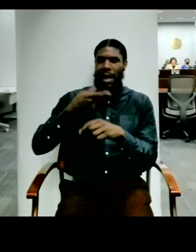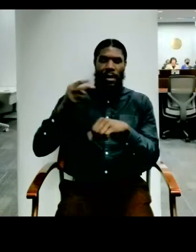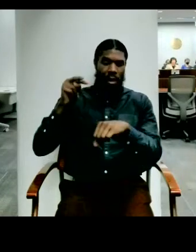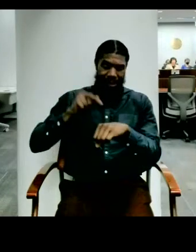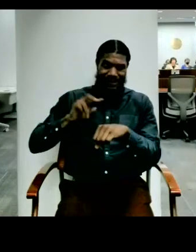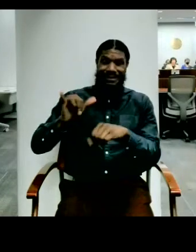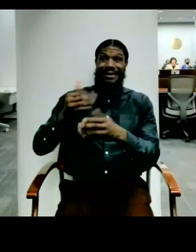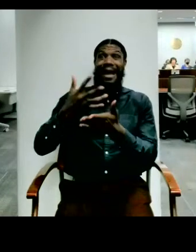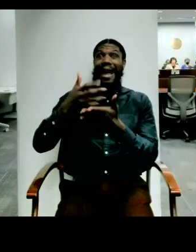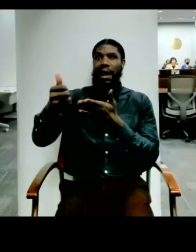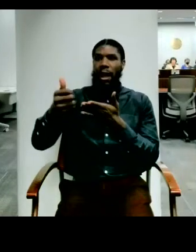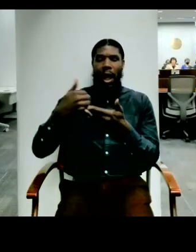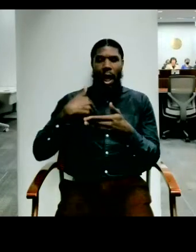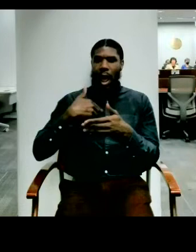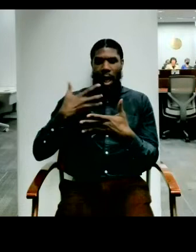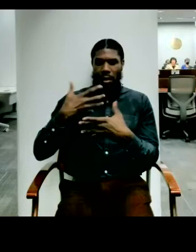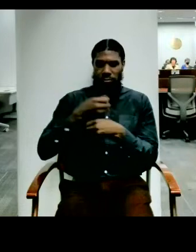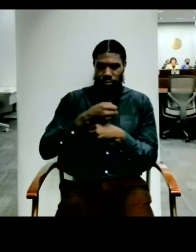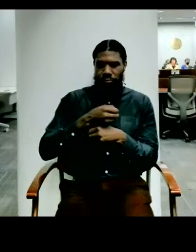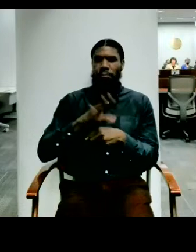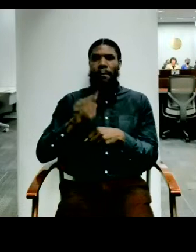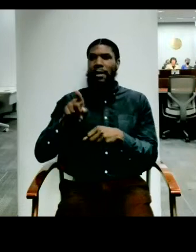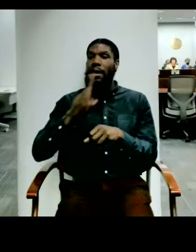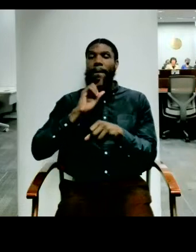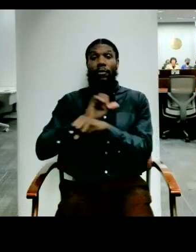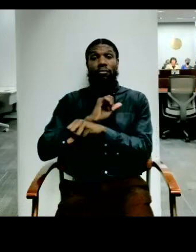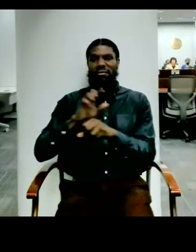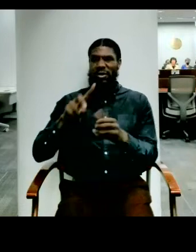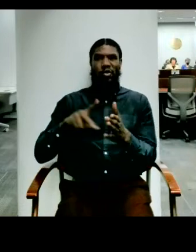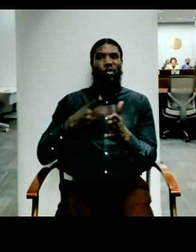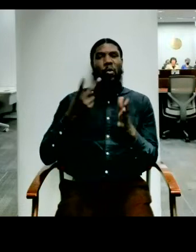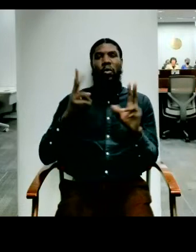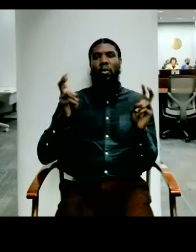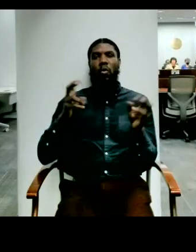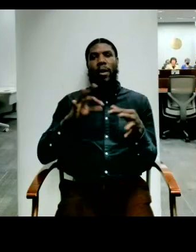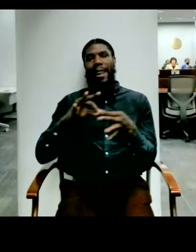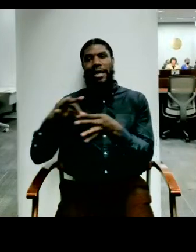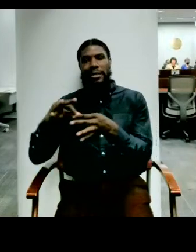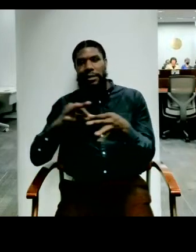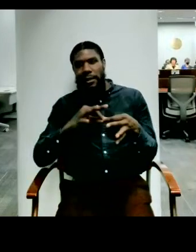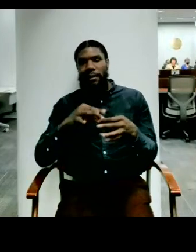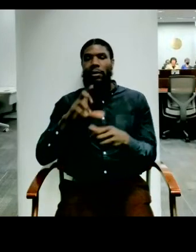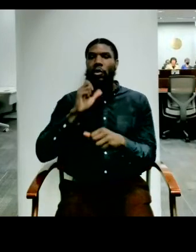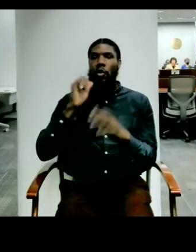this um dual relationship where um there is no expectation of employment you,